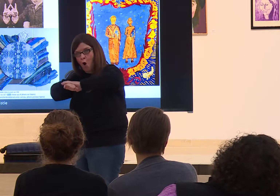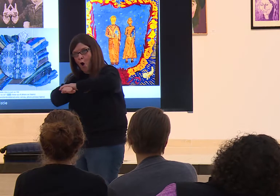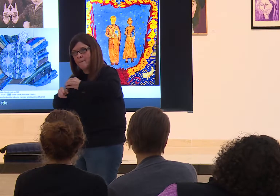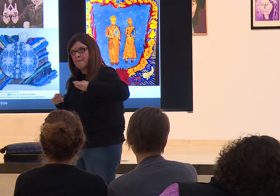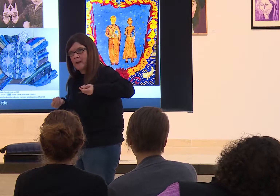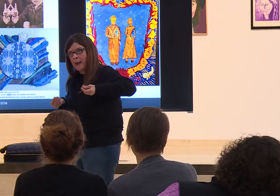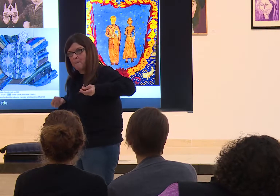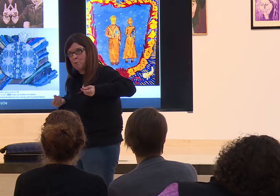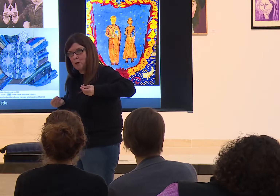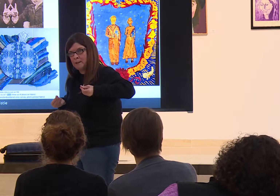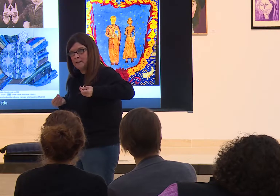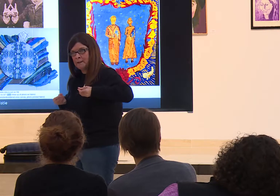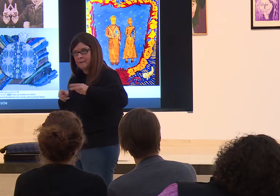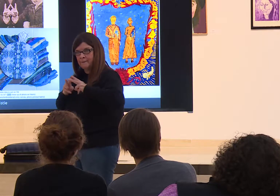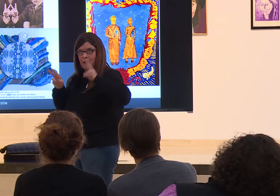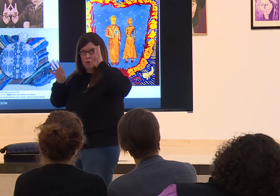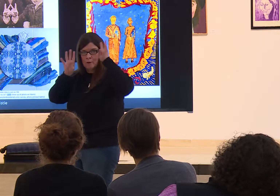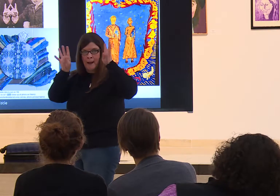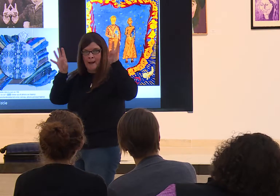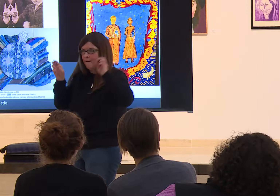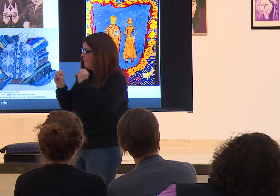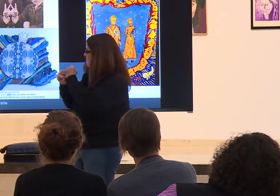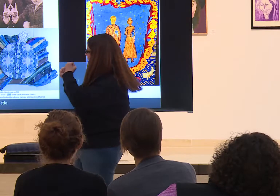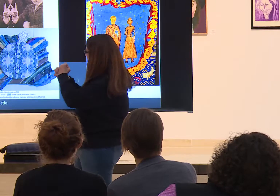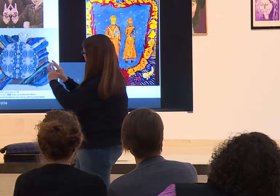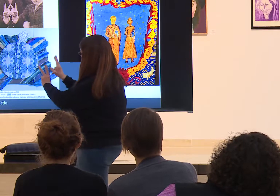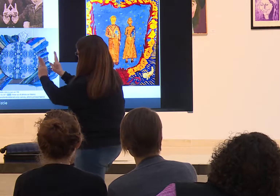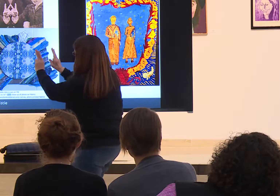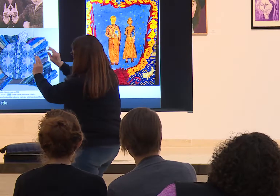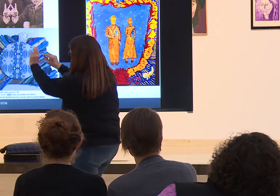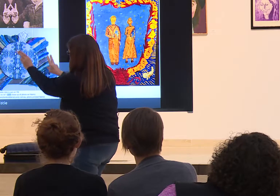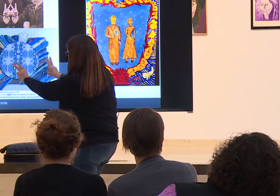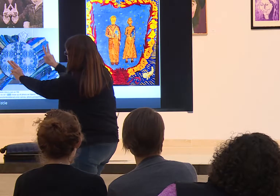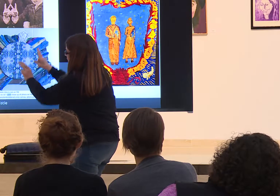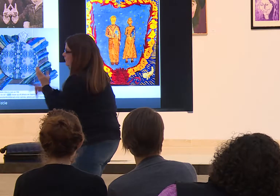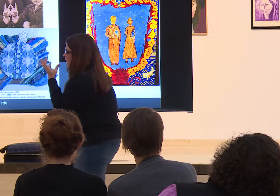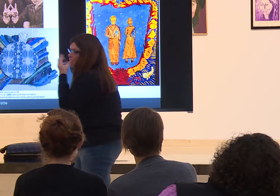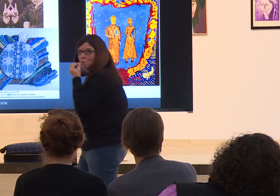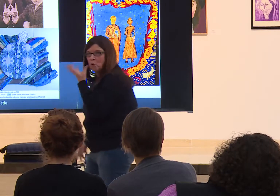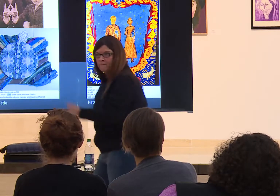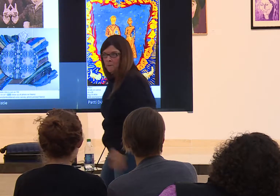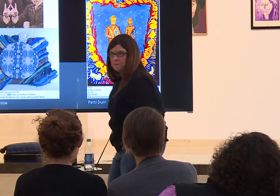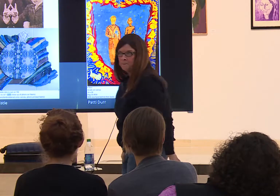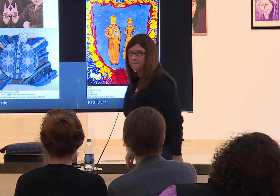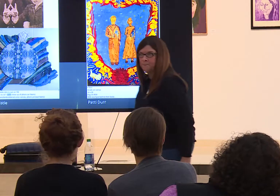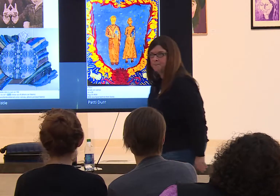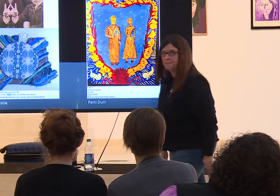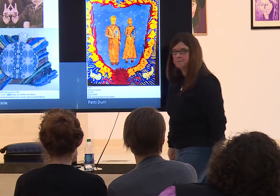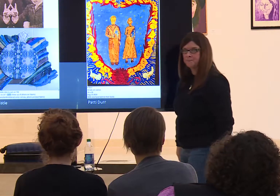She actually printed photos on fabric and was very creative in creating this piece.